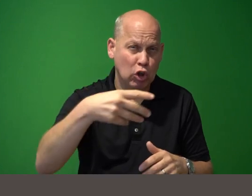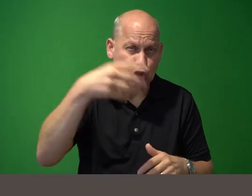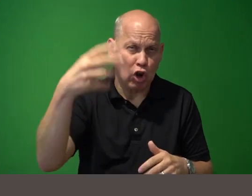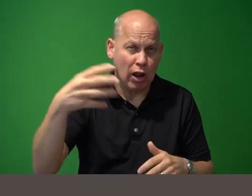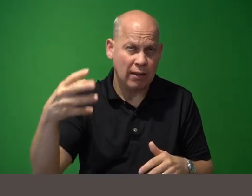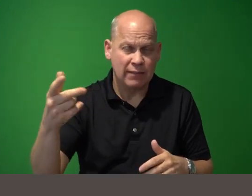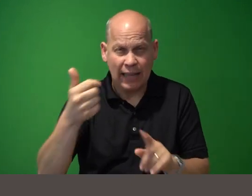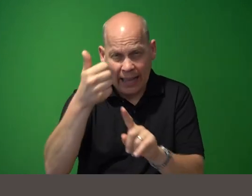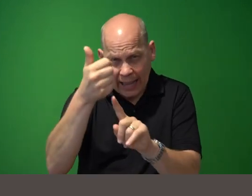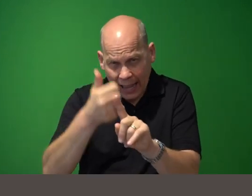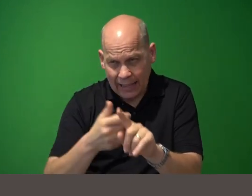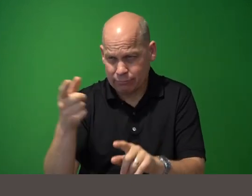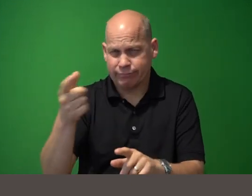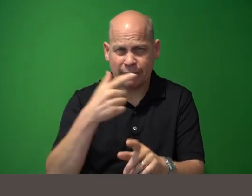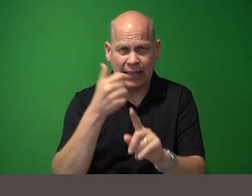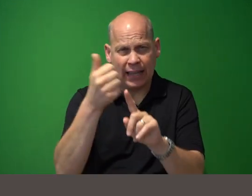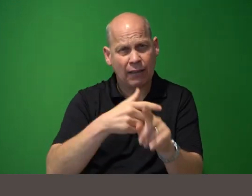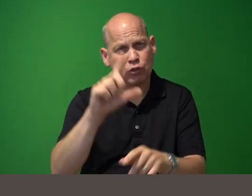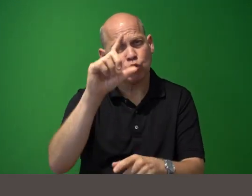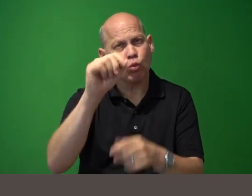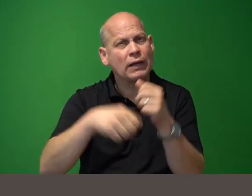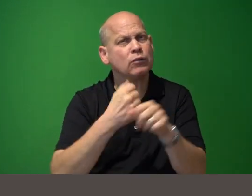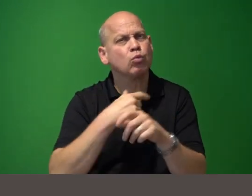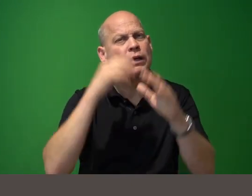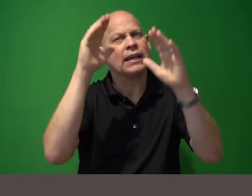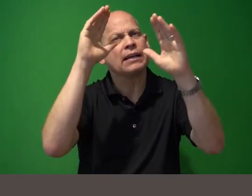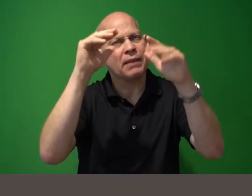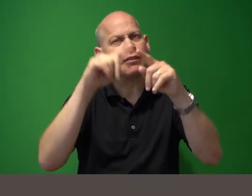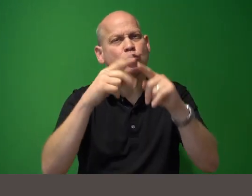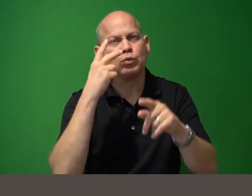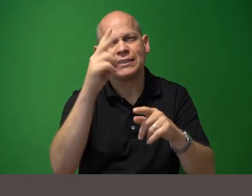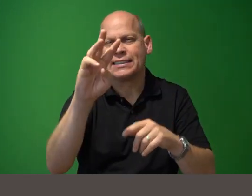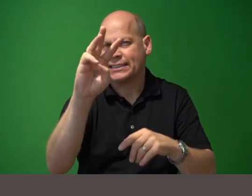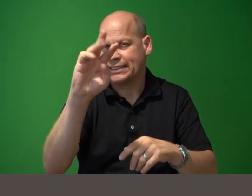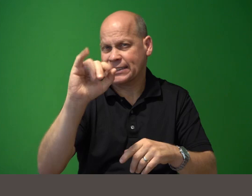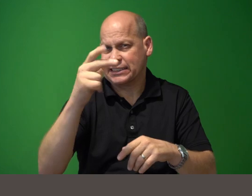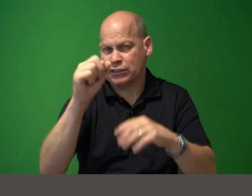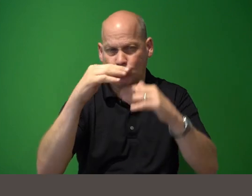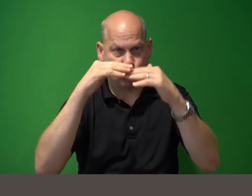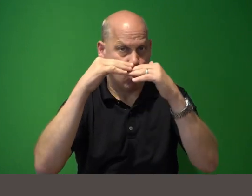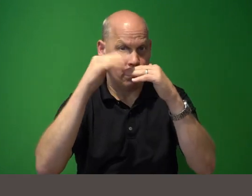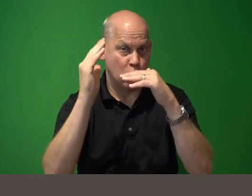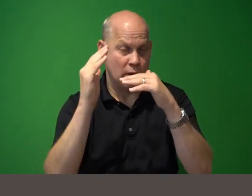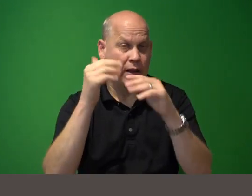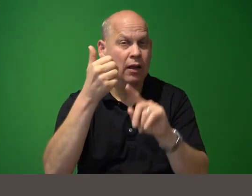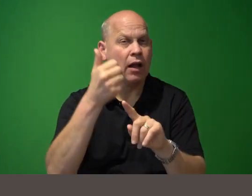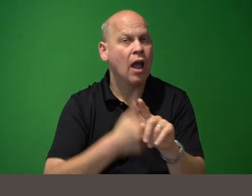so every 20 years, we expect to see six inches or more. And every 40 years,